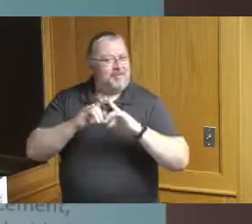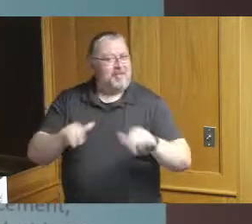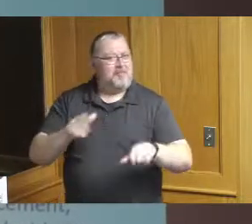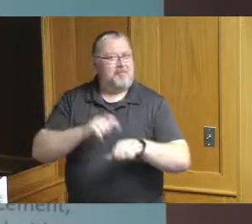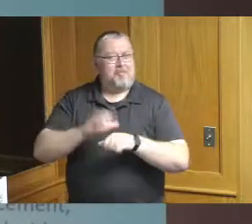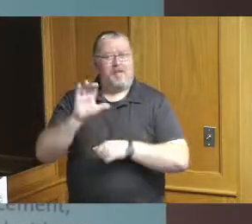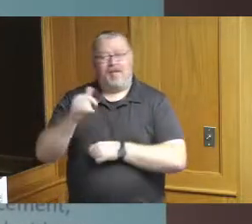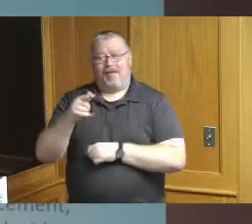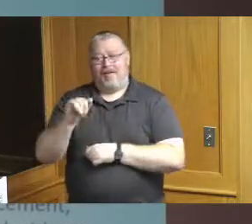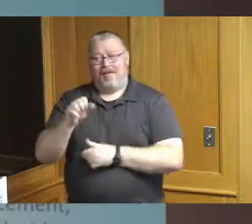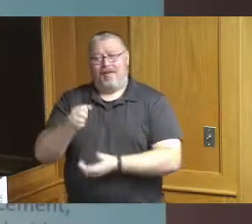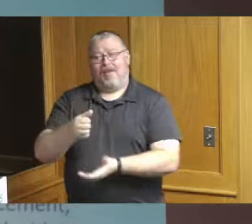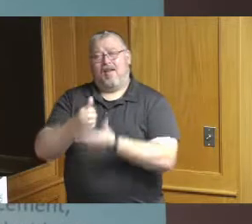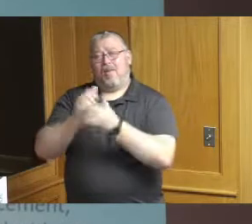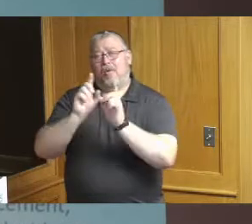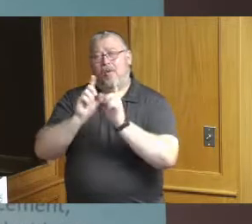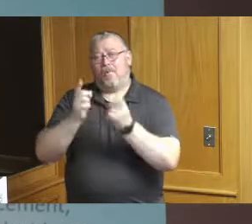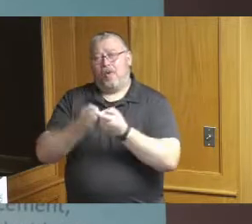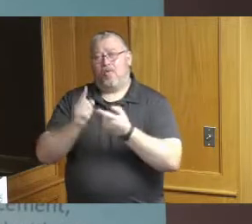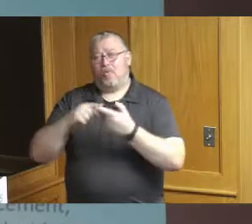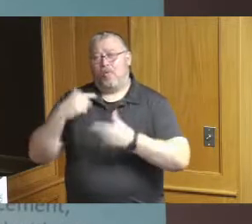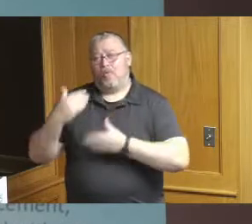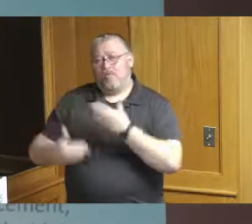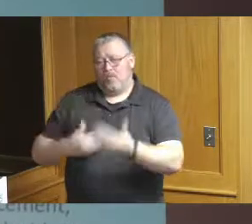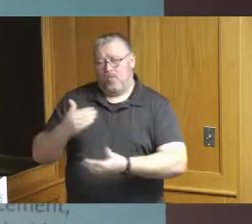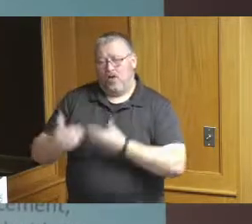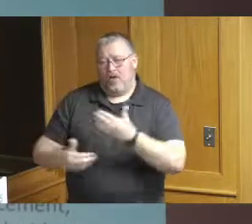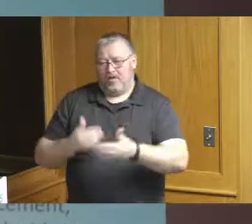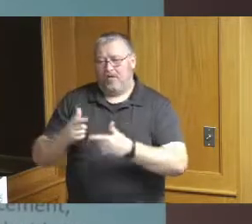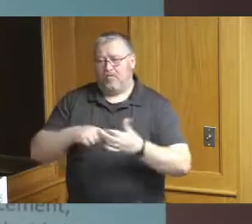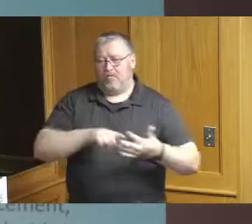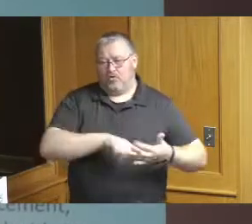helps the department to think through the whole process from start to finish how does the customer